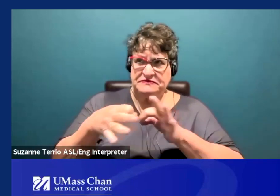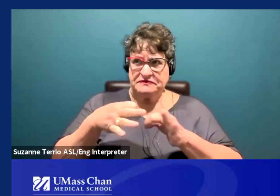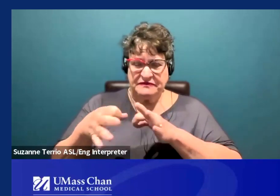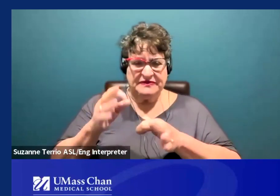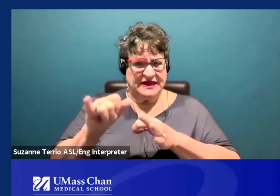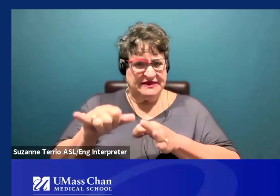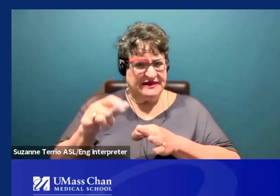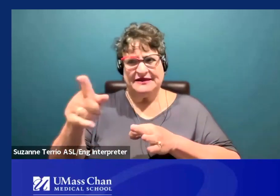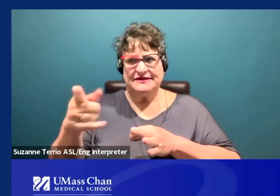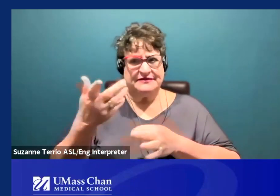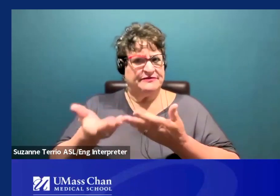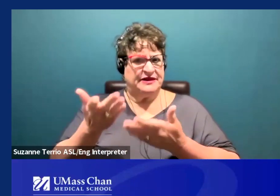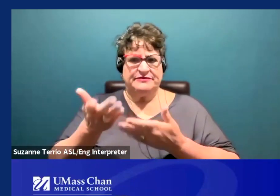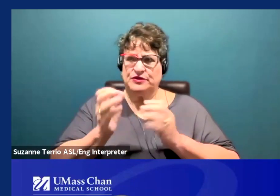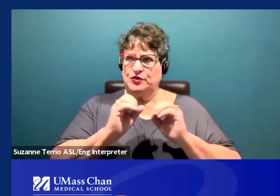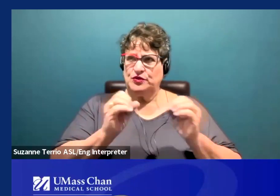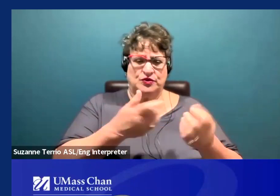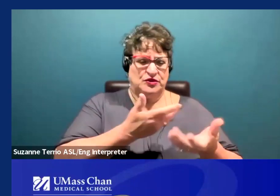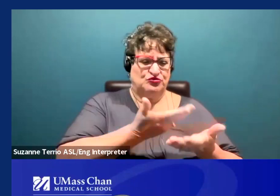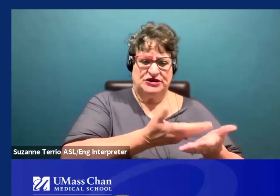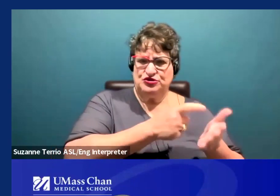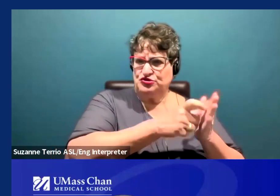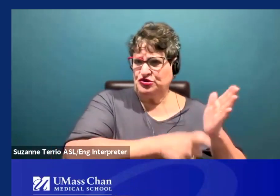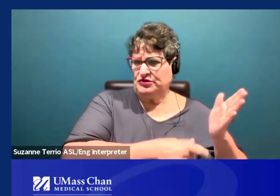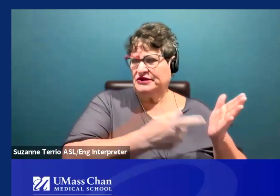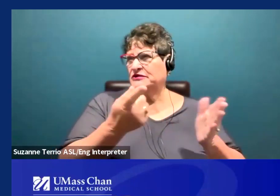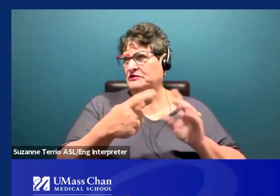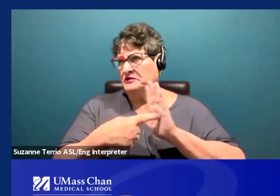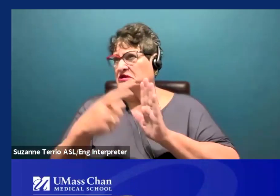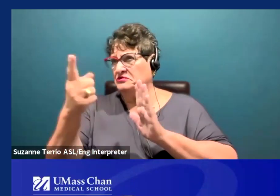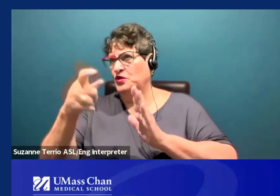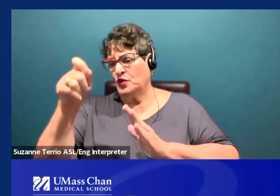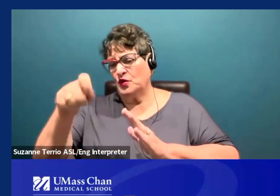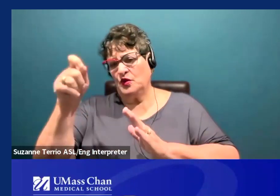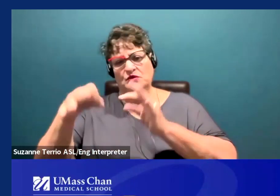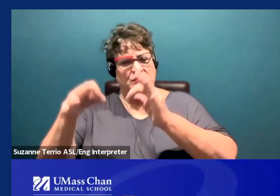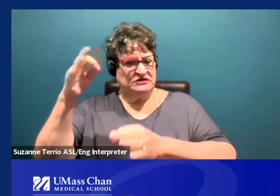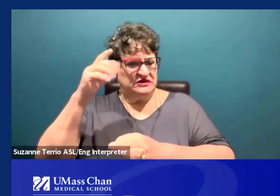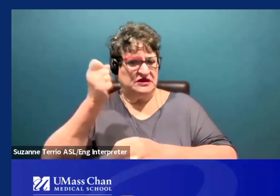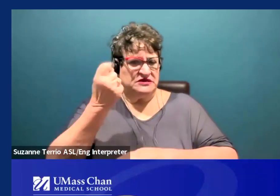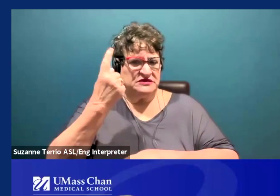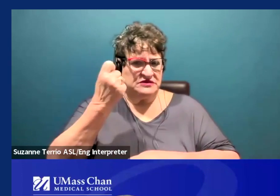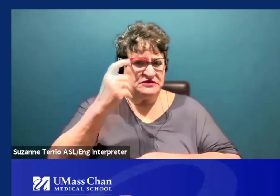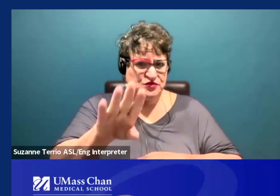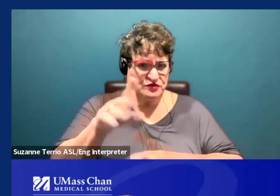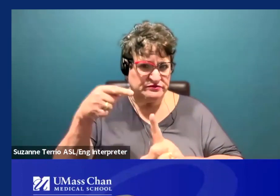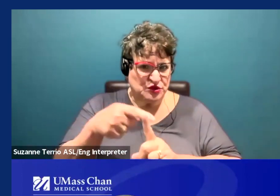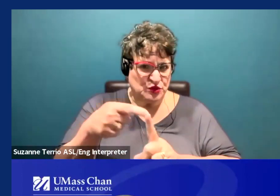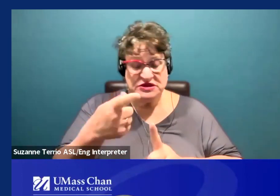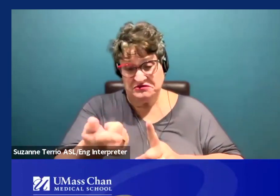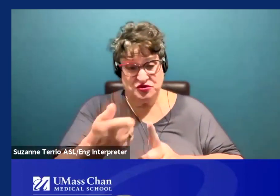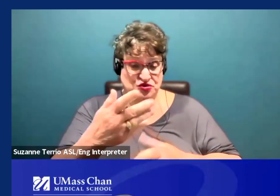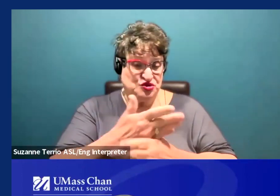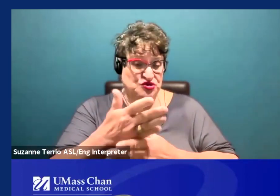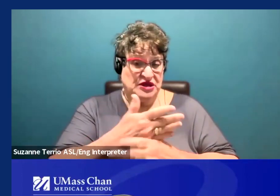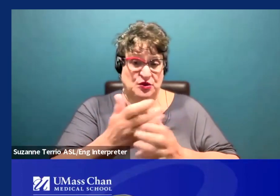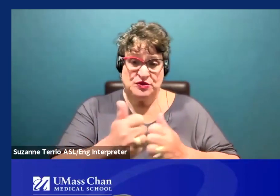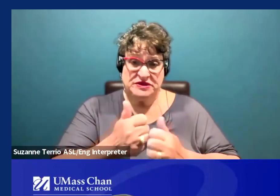If there is, please share with me. Terrific. Actually, there is a question here.